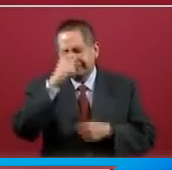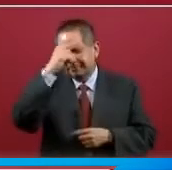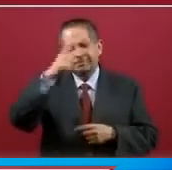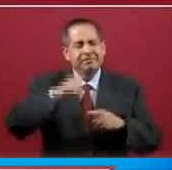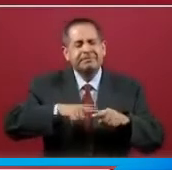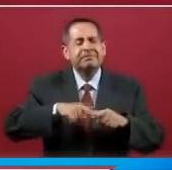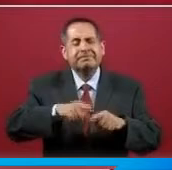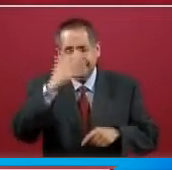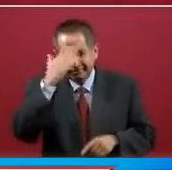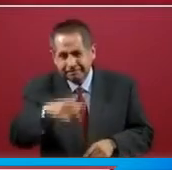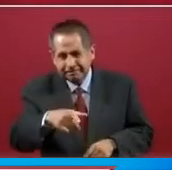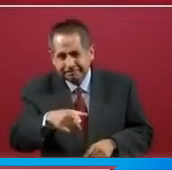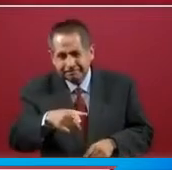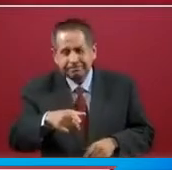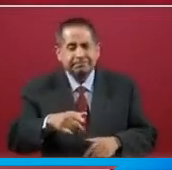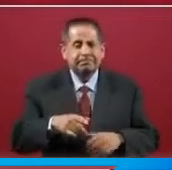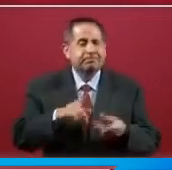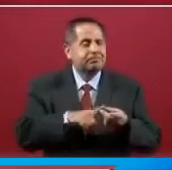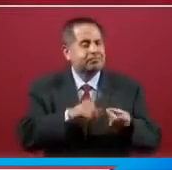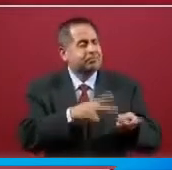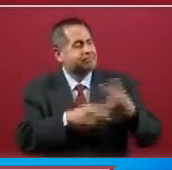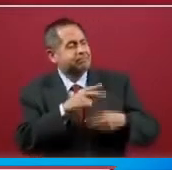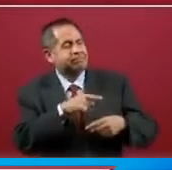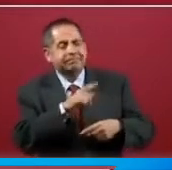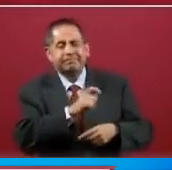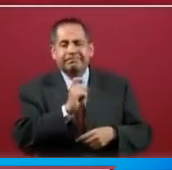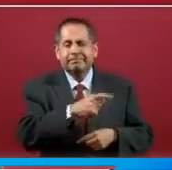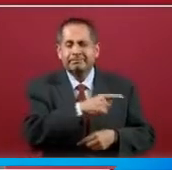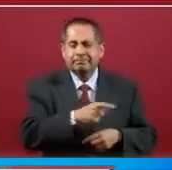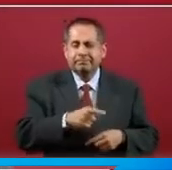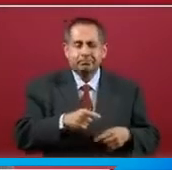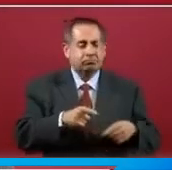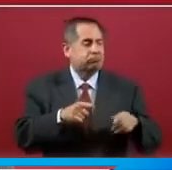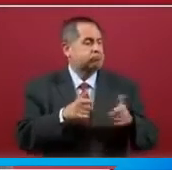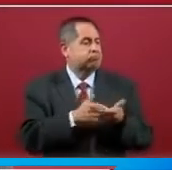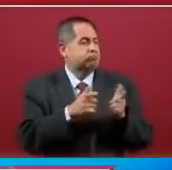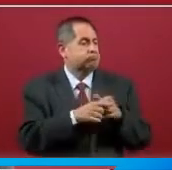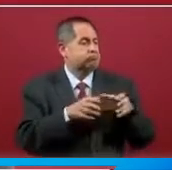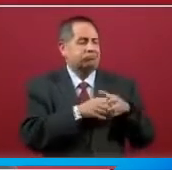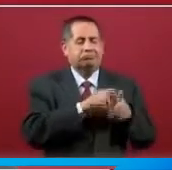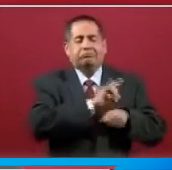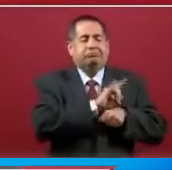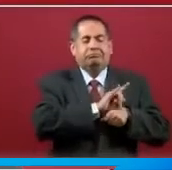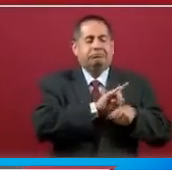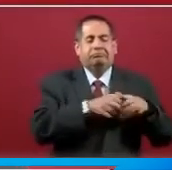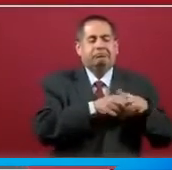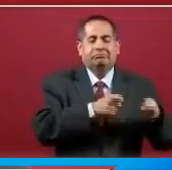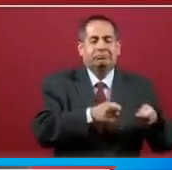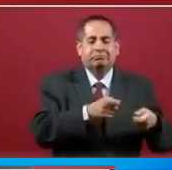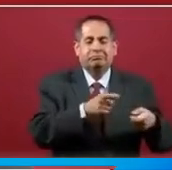it is a way to contribute so that acts of corruption do not happen he will continue to denounce everything that implies corruption